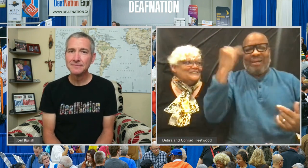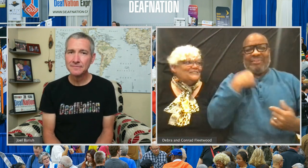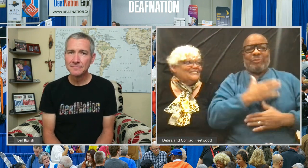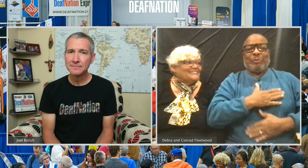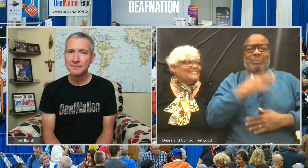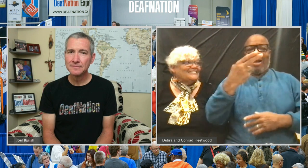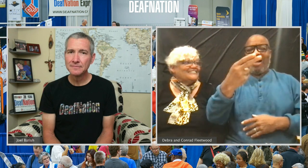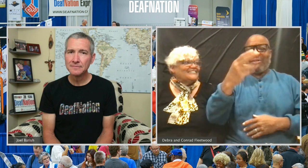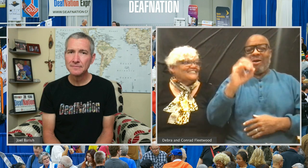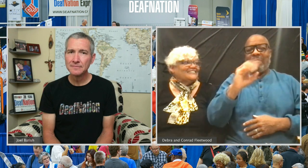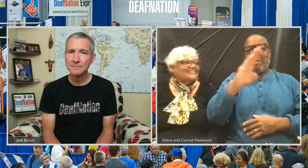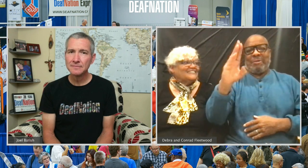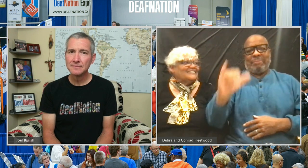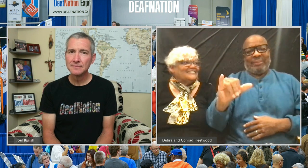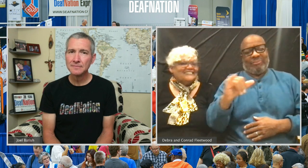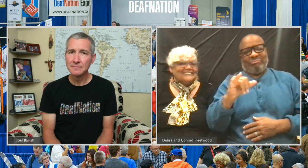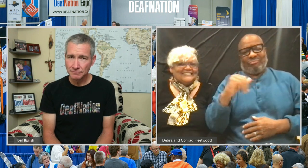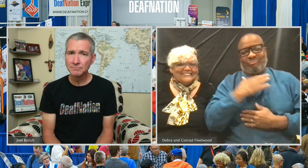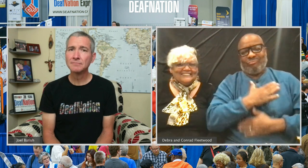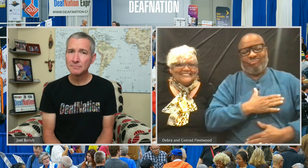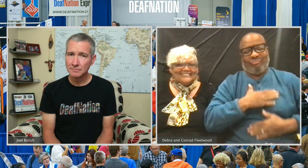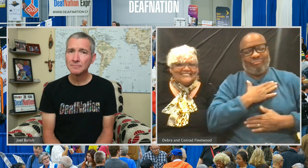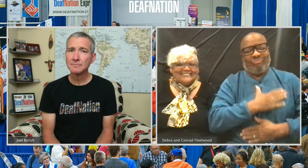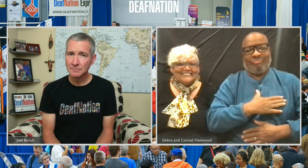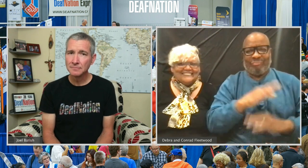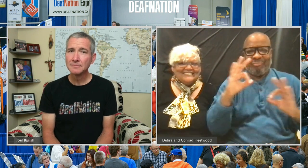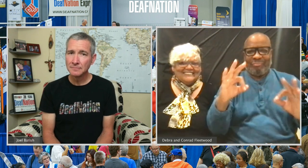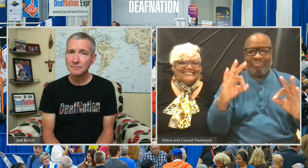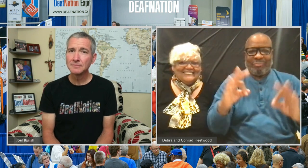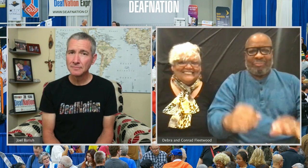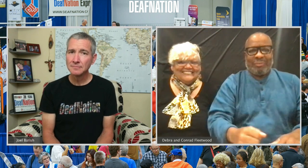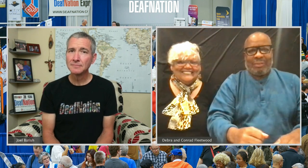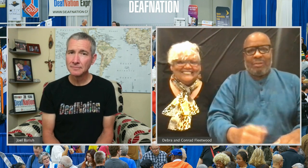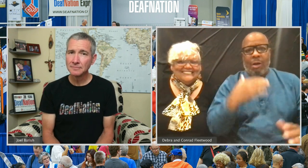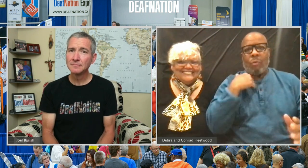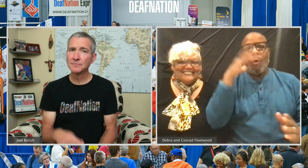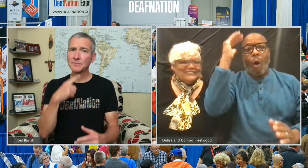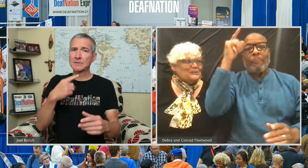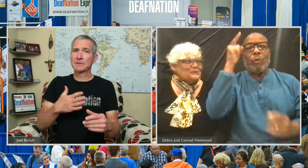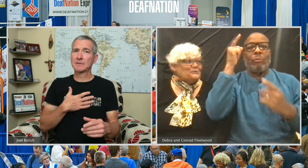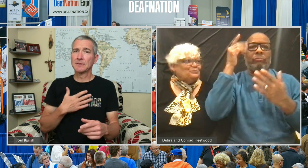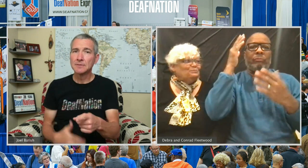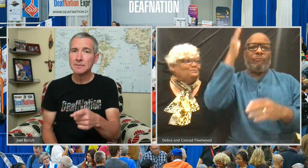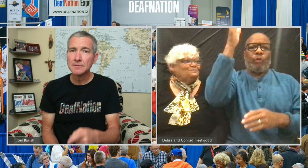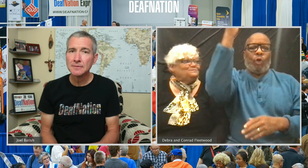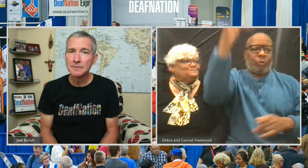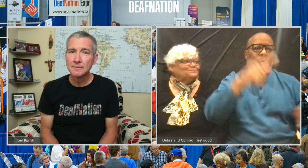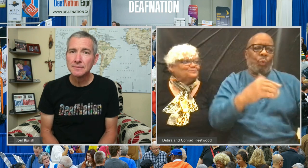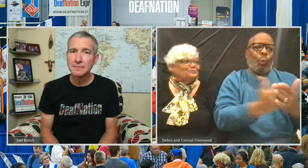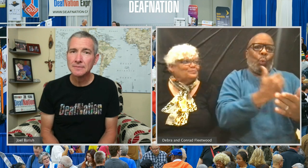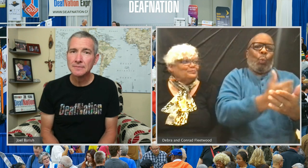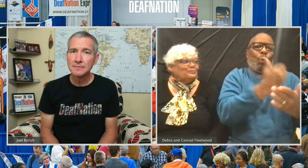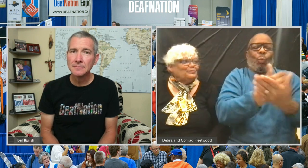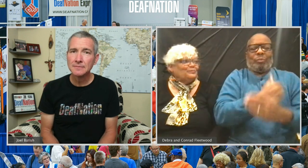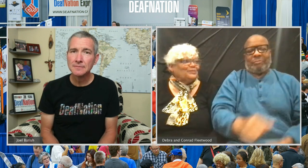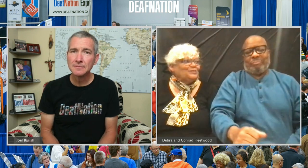I enjoy it as a hobby, really enjoy it. I hope to make new things in the future.